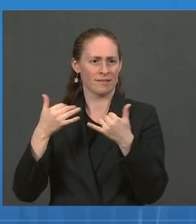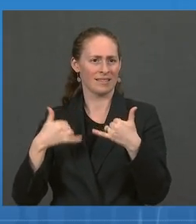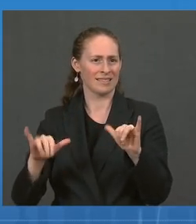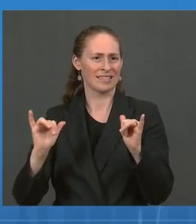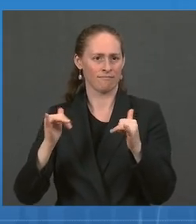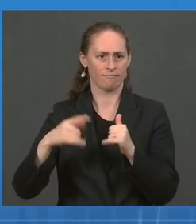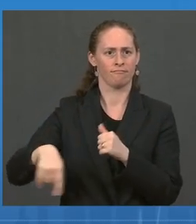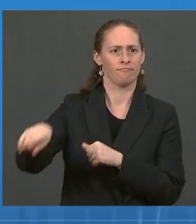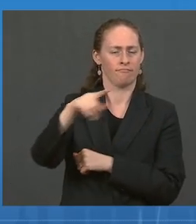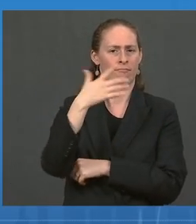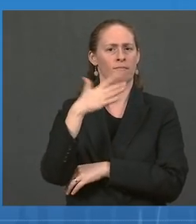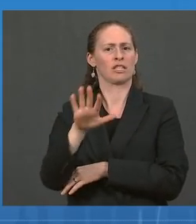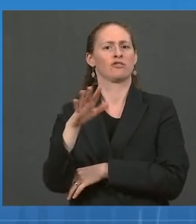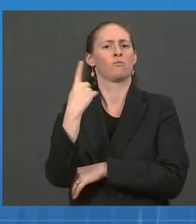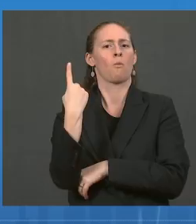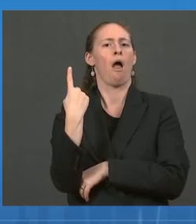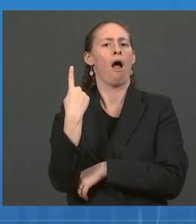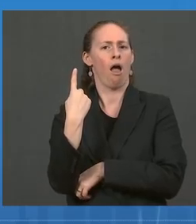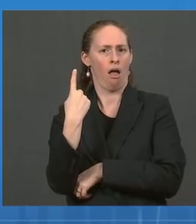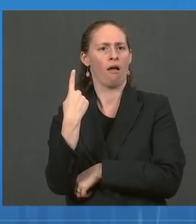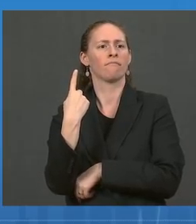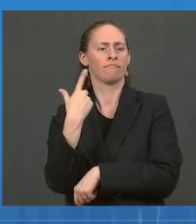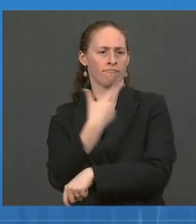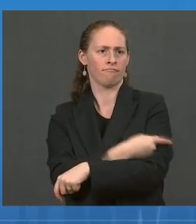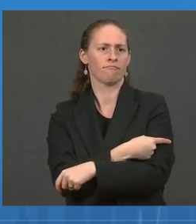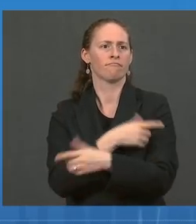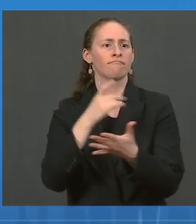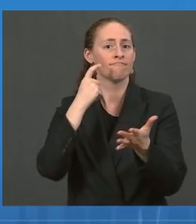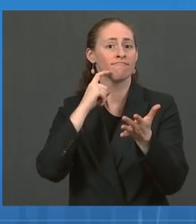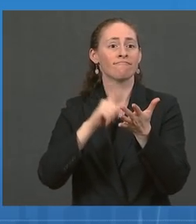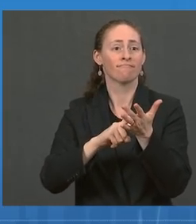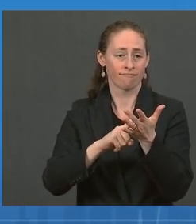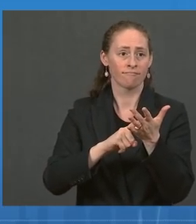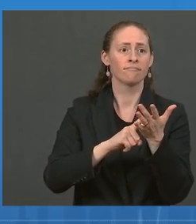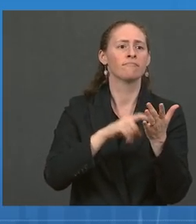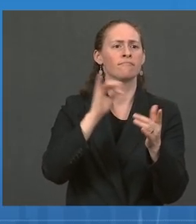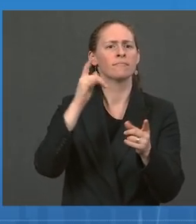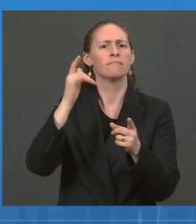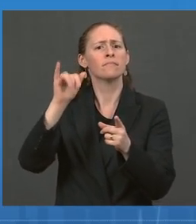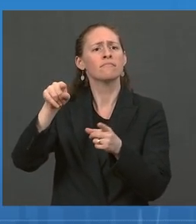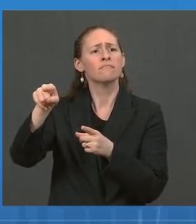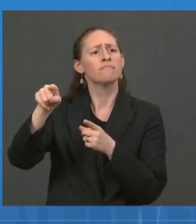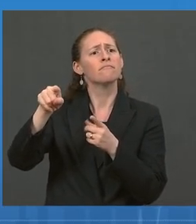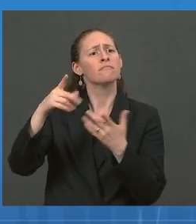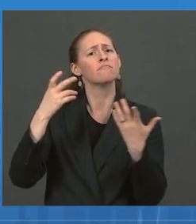and the numbers fall under the "much accomplished." If you look at people who are fully vaccinated,